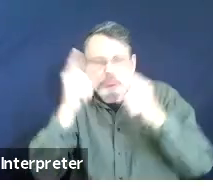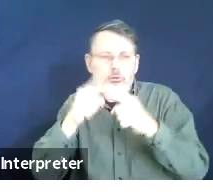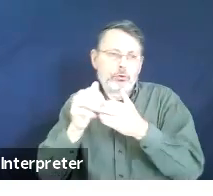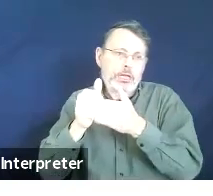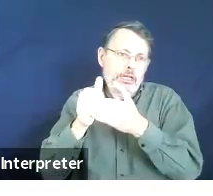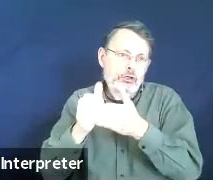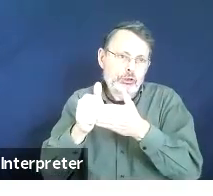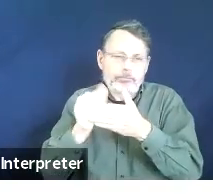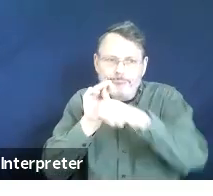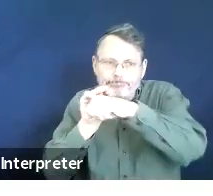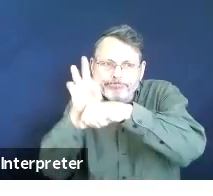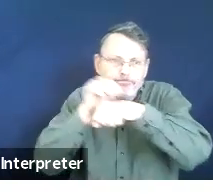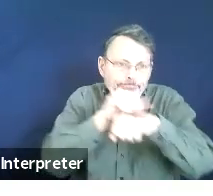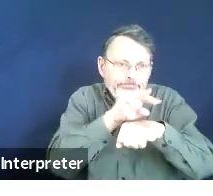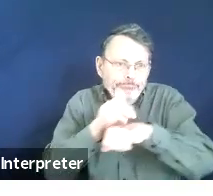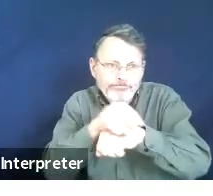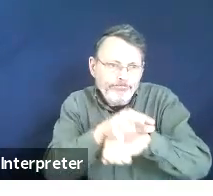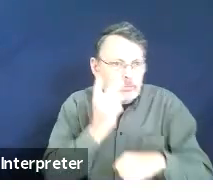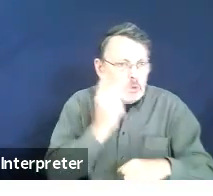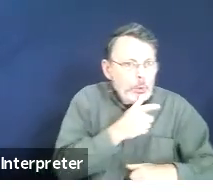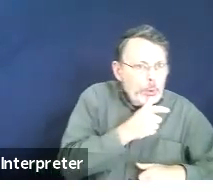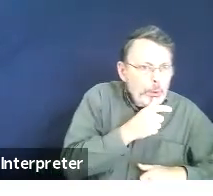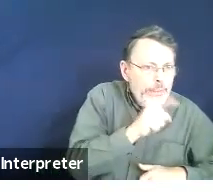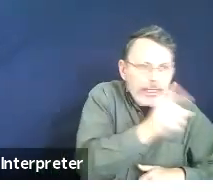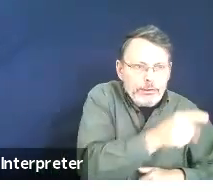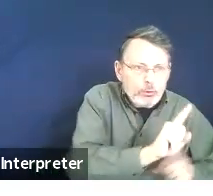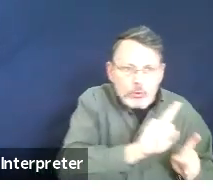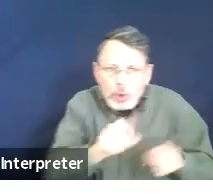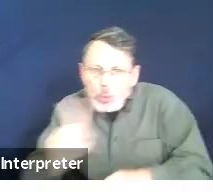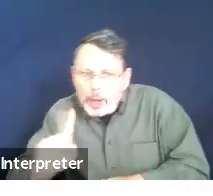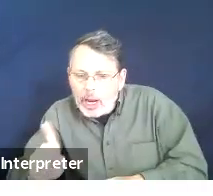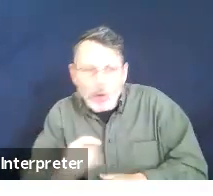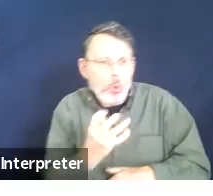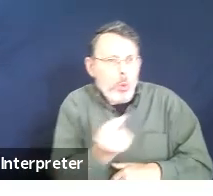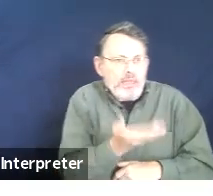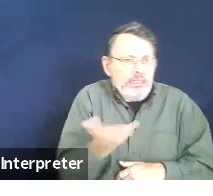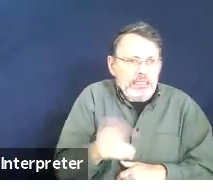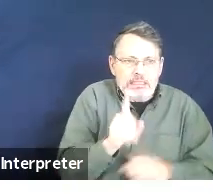we're figuring out who needs to go where and what needs to go where, and where we can get resources